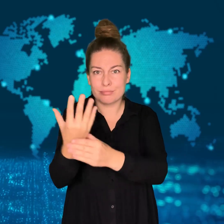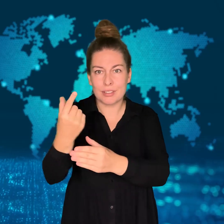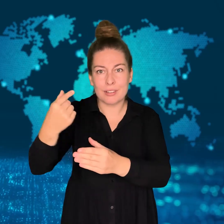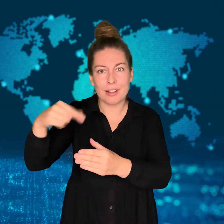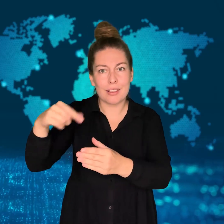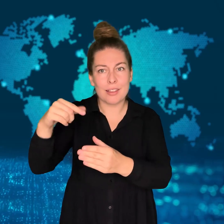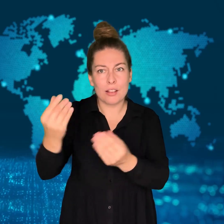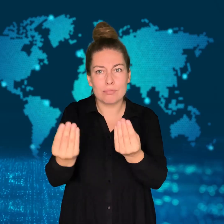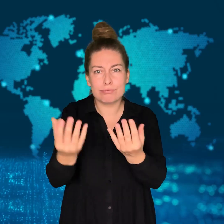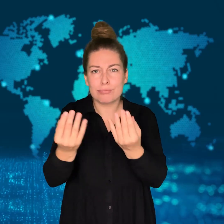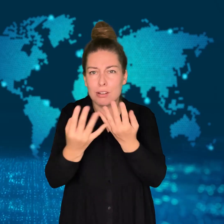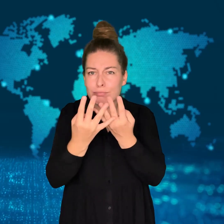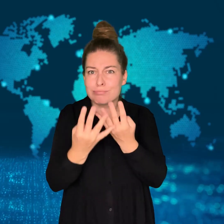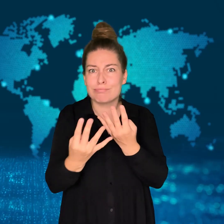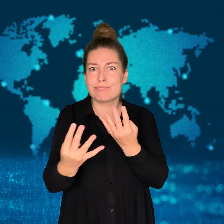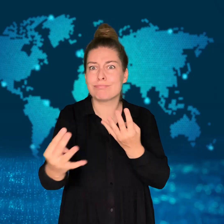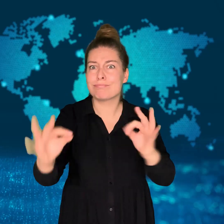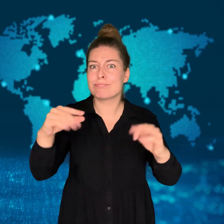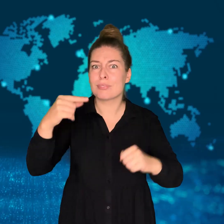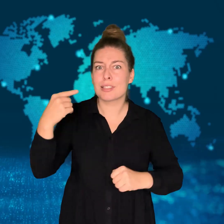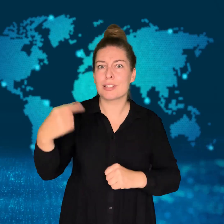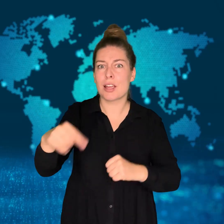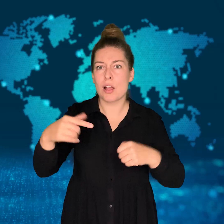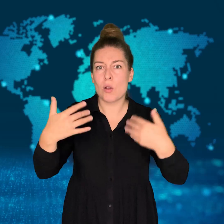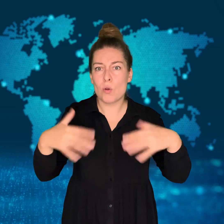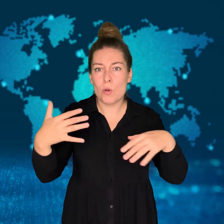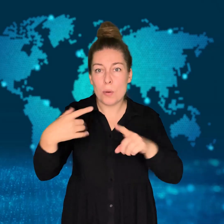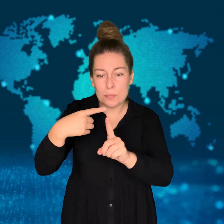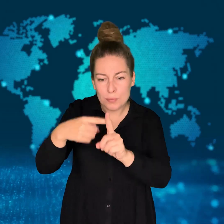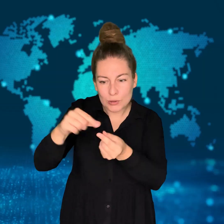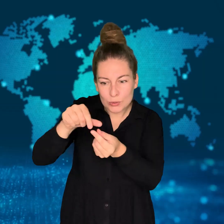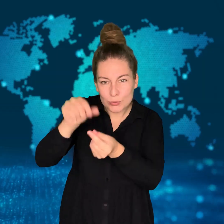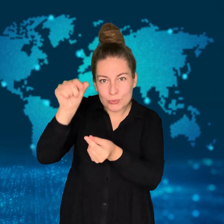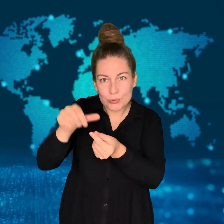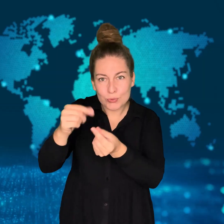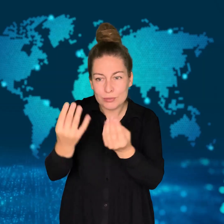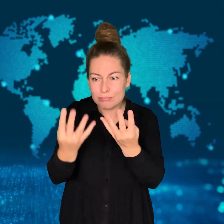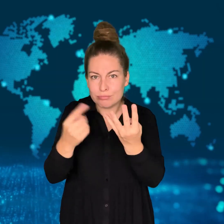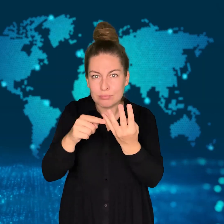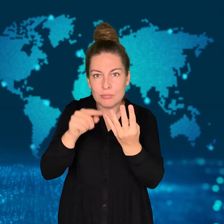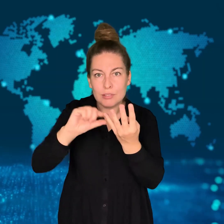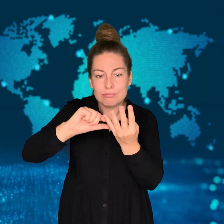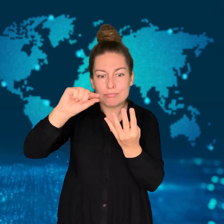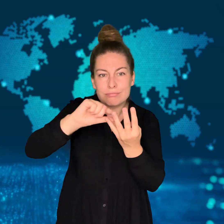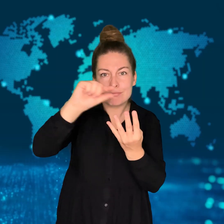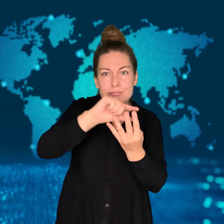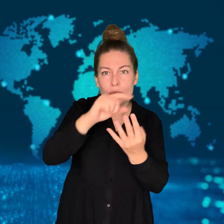plants developing strong stems.